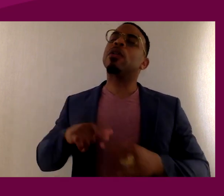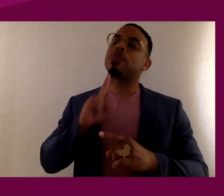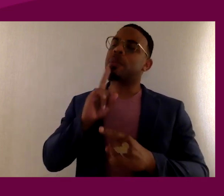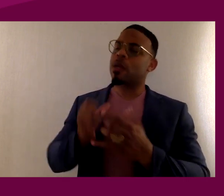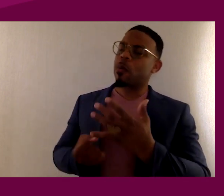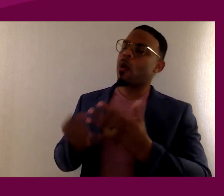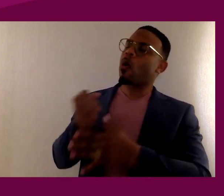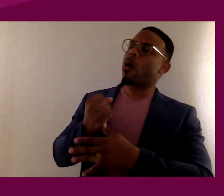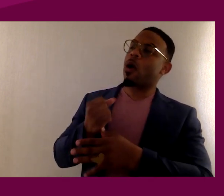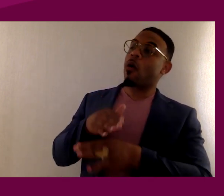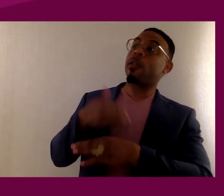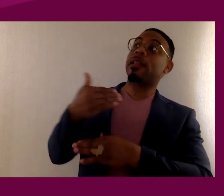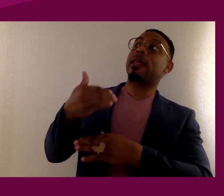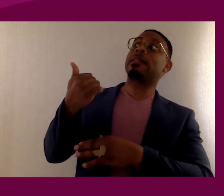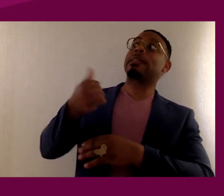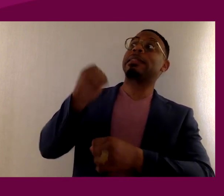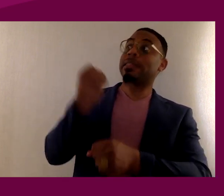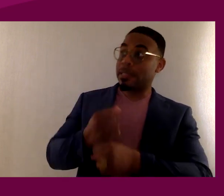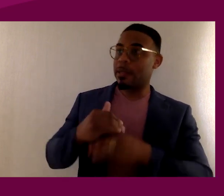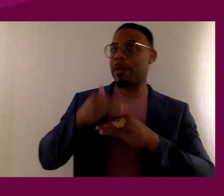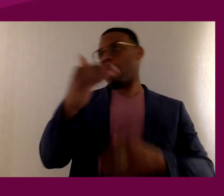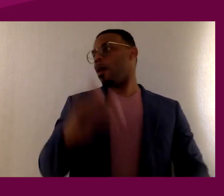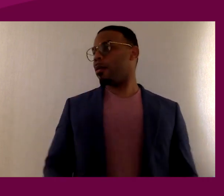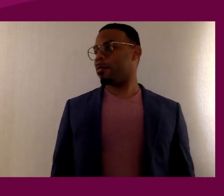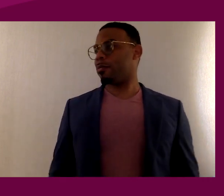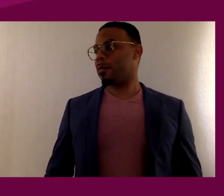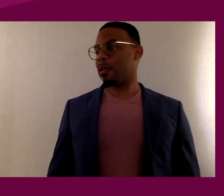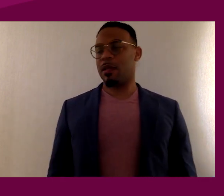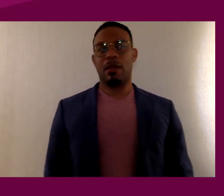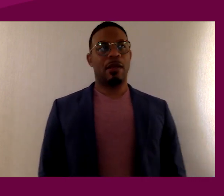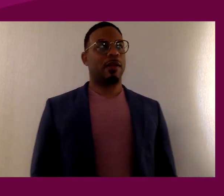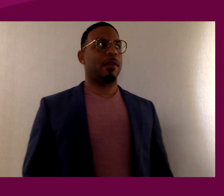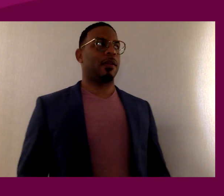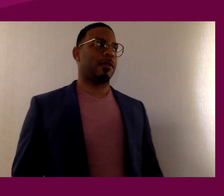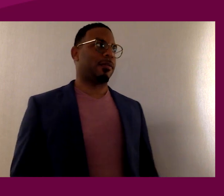for 22 years, what do you feel like we should be prioritizing over the next decade and beyond?